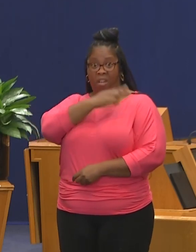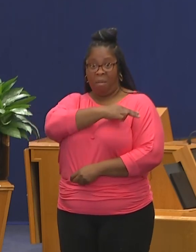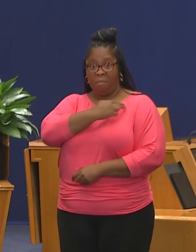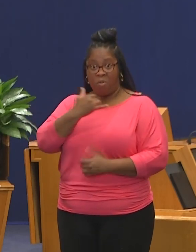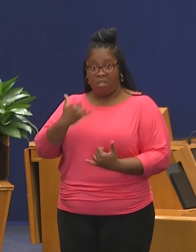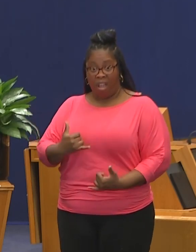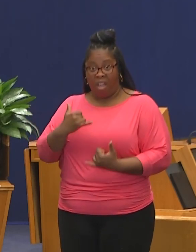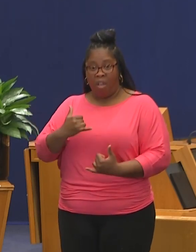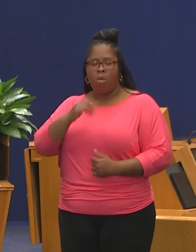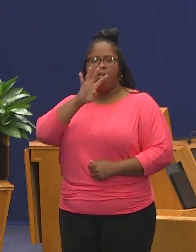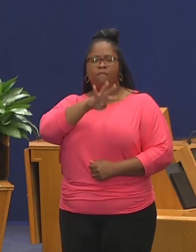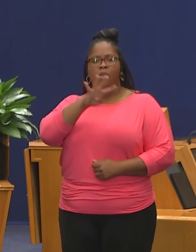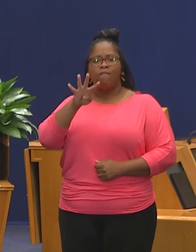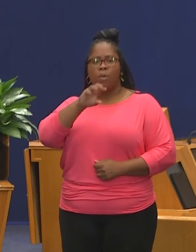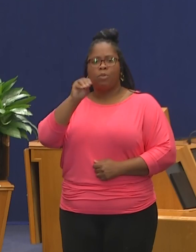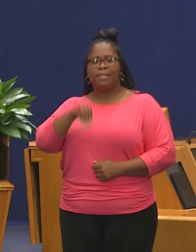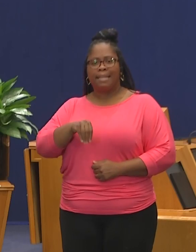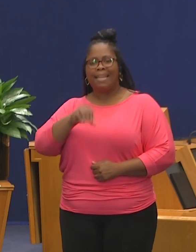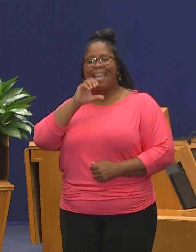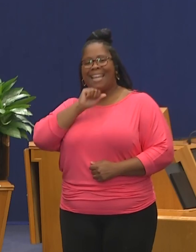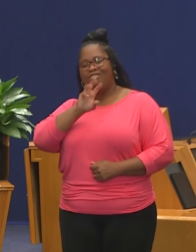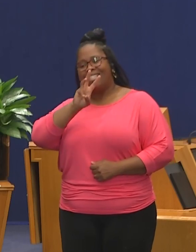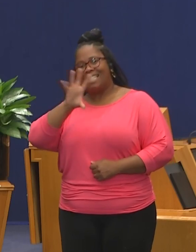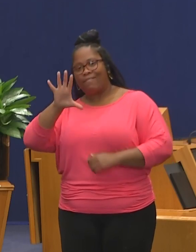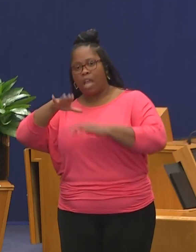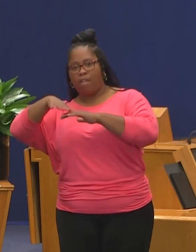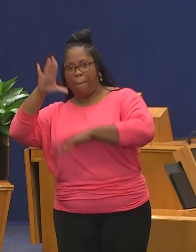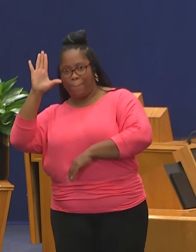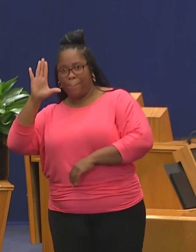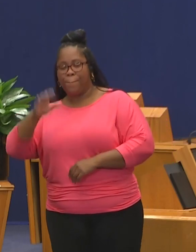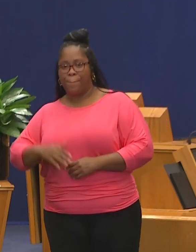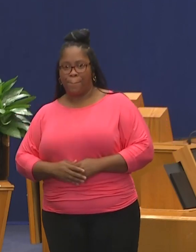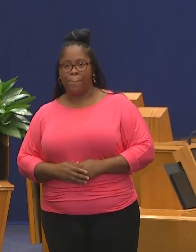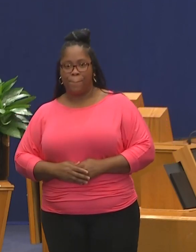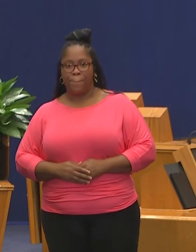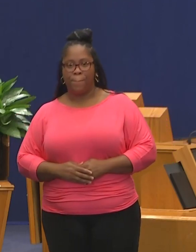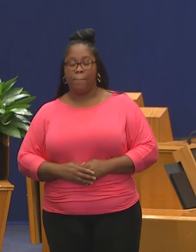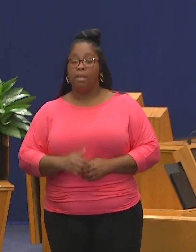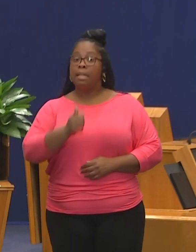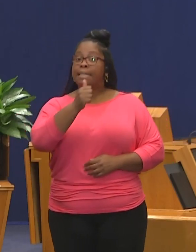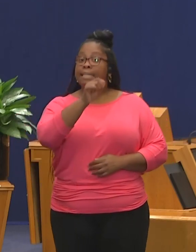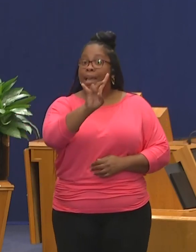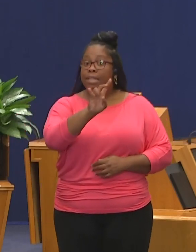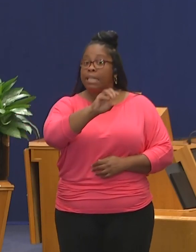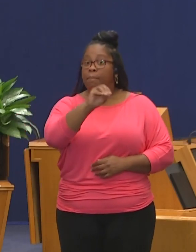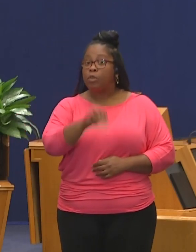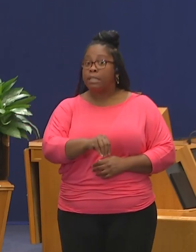44 PERCENT OF THE PEOPLE WHO ARE HOSPITALIZED TODAY ARE OVER THE